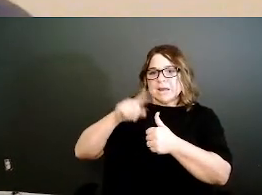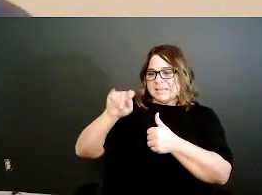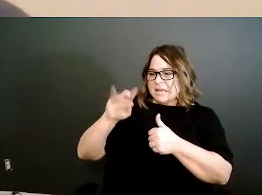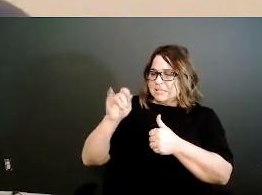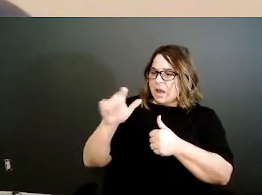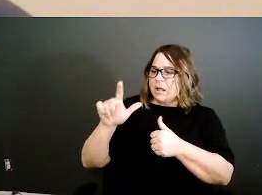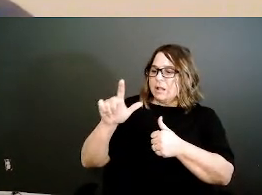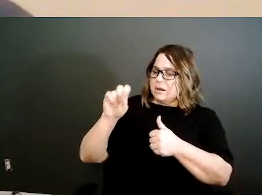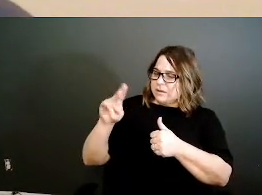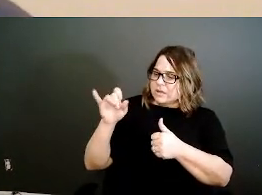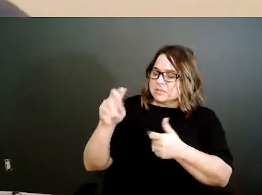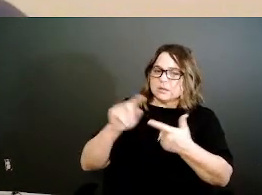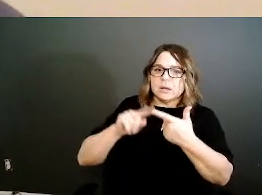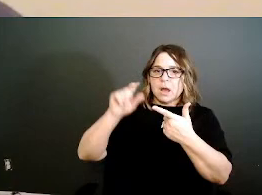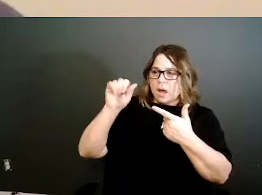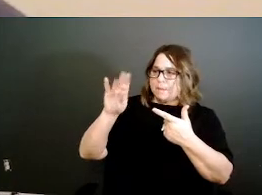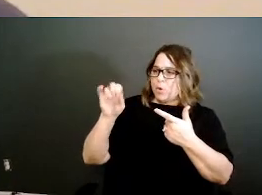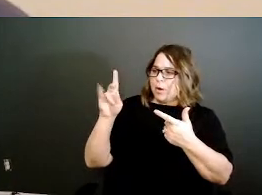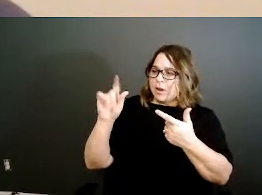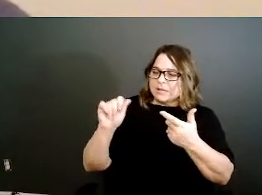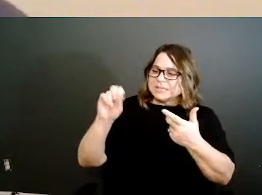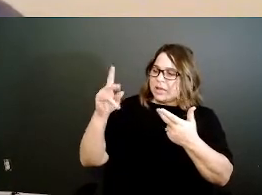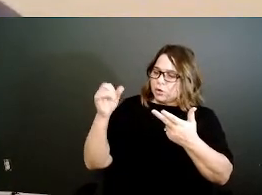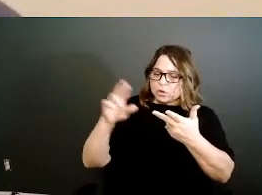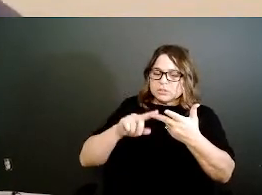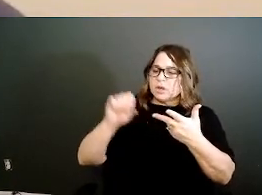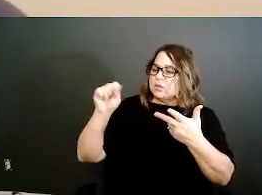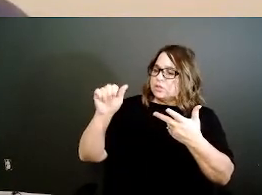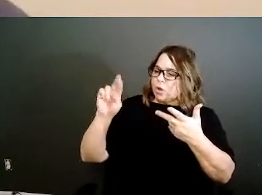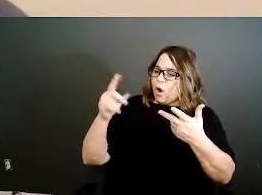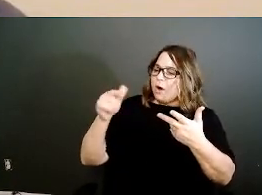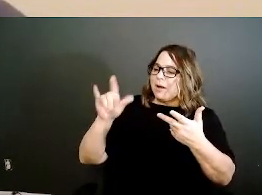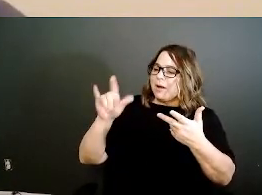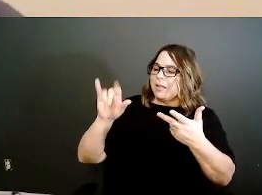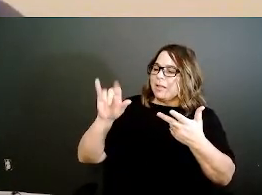TRAVIS JORDAN, TERRENCE FRANKLIN, BARBARA SCHNEIDER, GEORGE FLOYD, AND THAT IS NOT AN EXHAUSTIVE LIST.